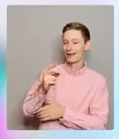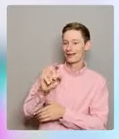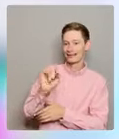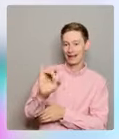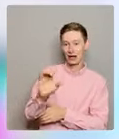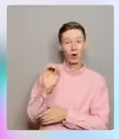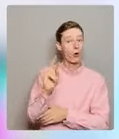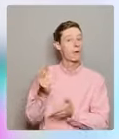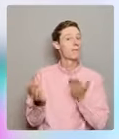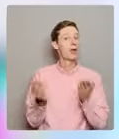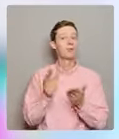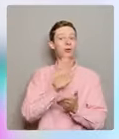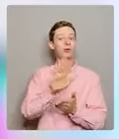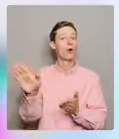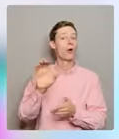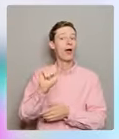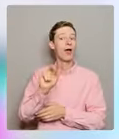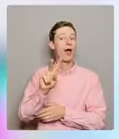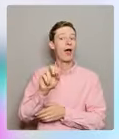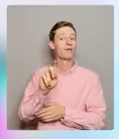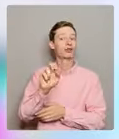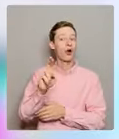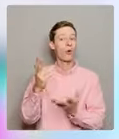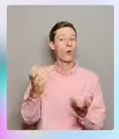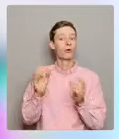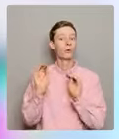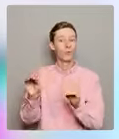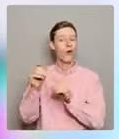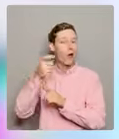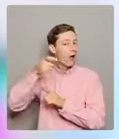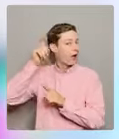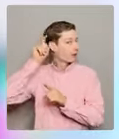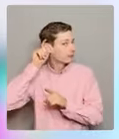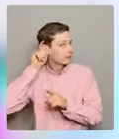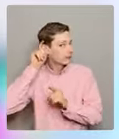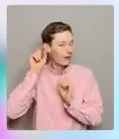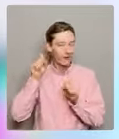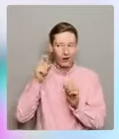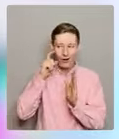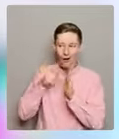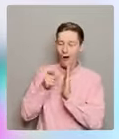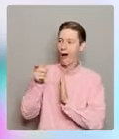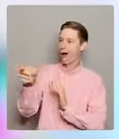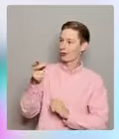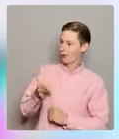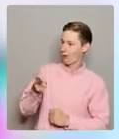you want your avatar to have like a hearing aid so that those friends can see that you're hard of hearing. You know, these types of visuals